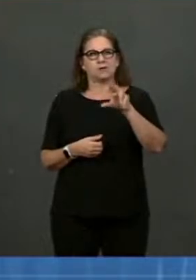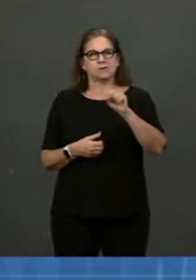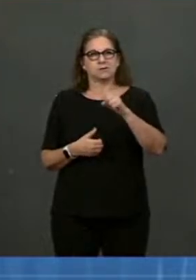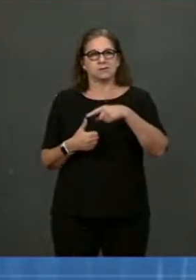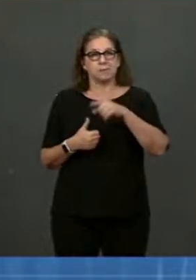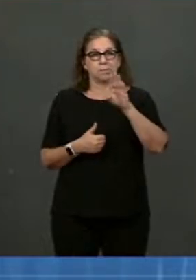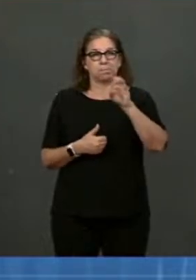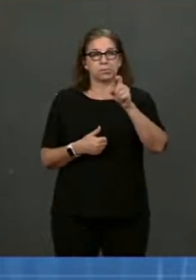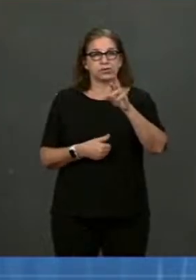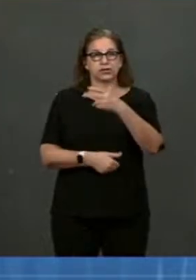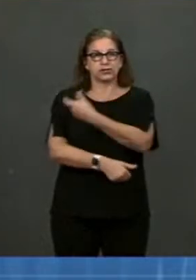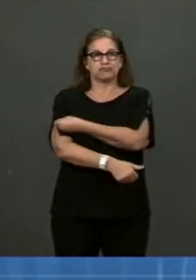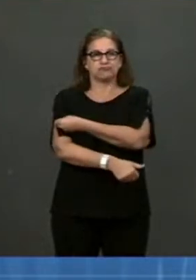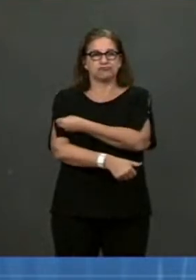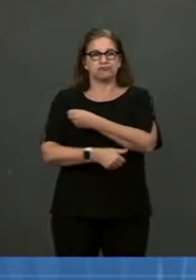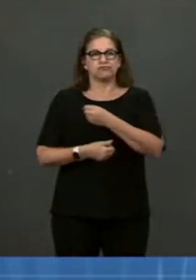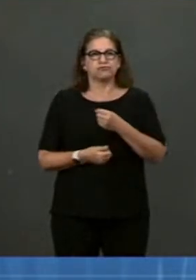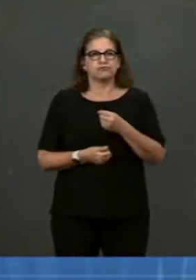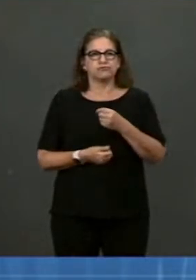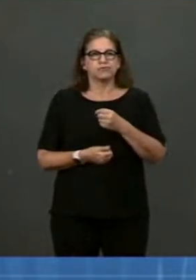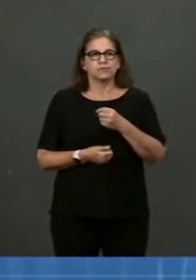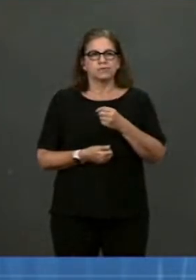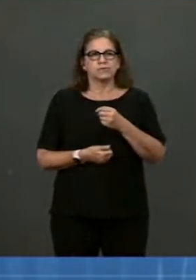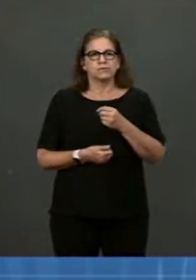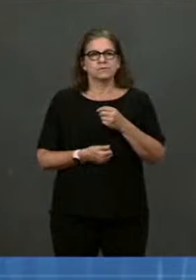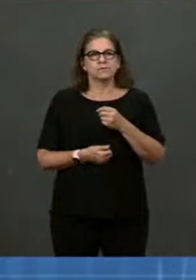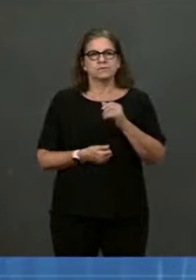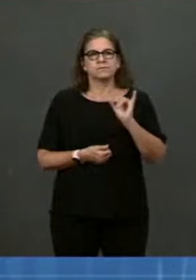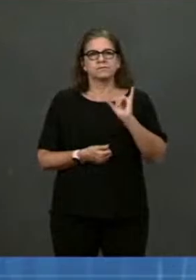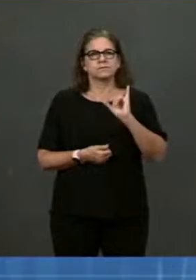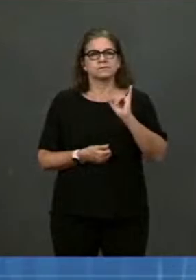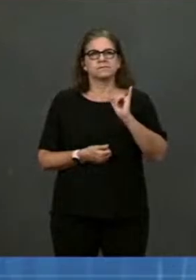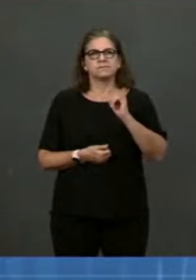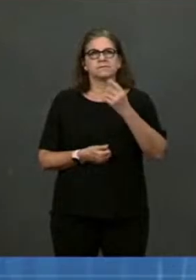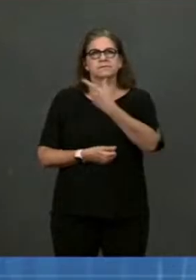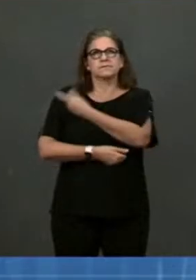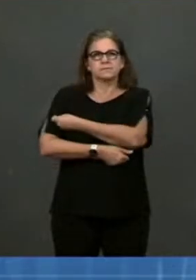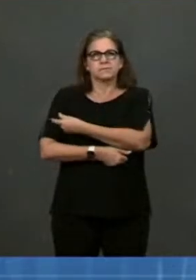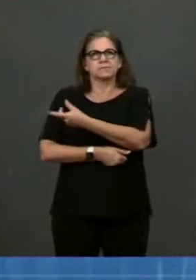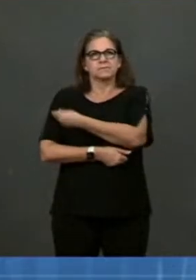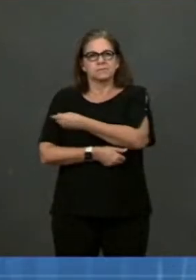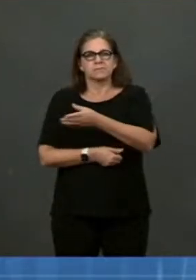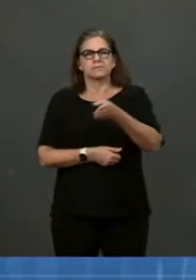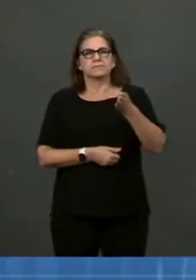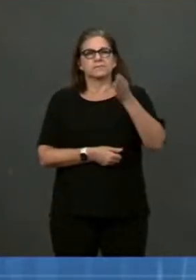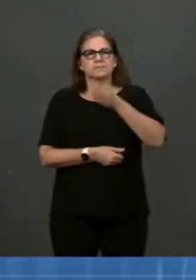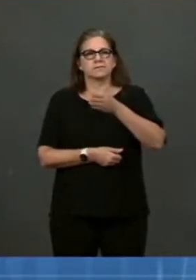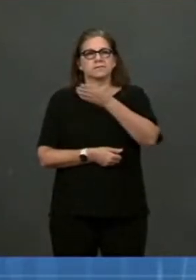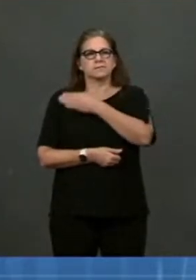THAT. IT MEANS YOU BOOST WITH THE